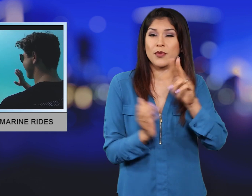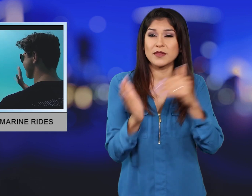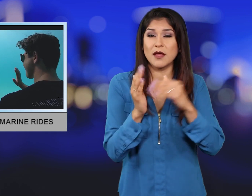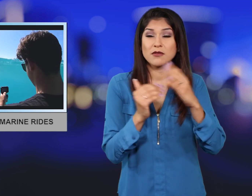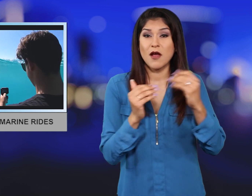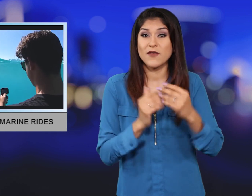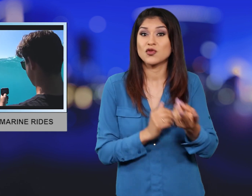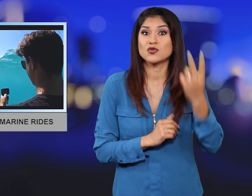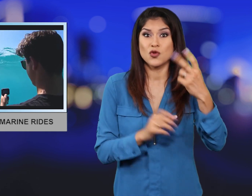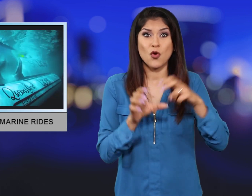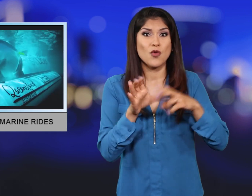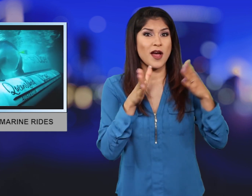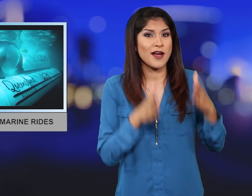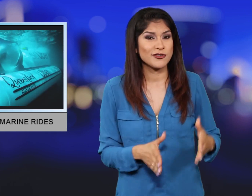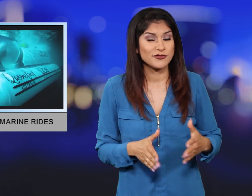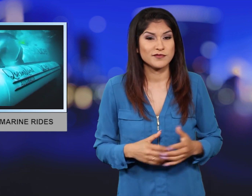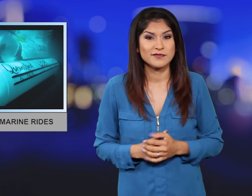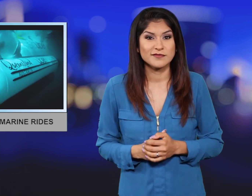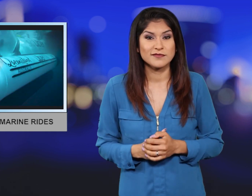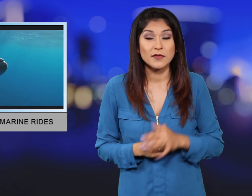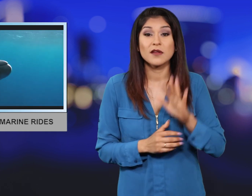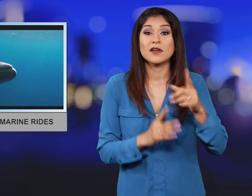It will cost $3,000 for two riders.